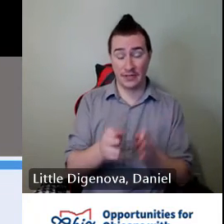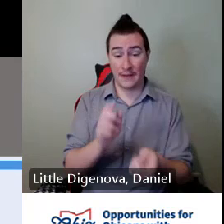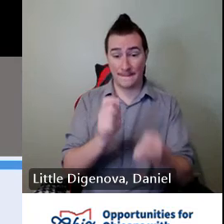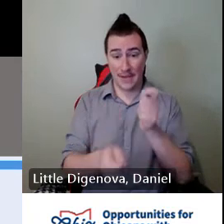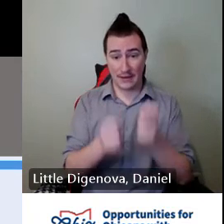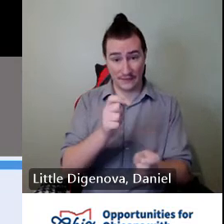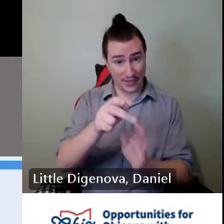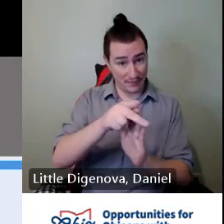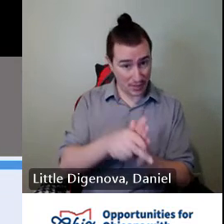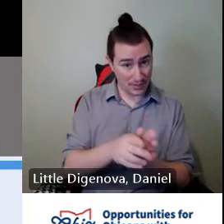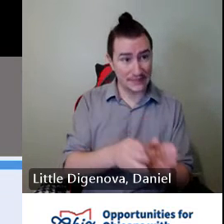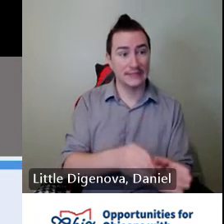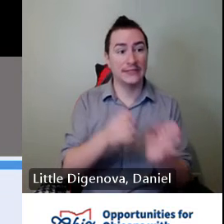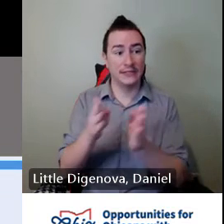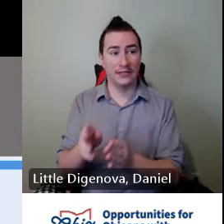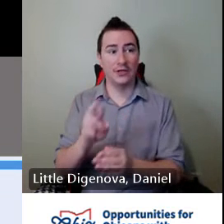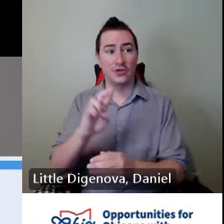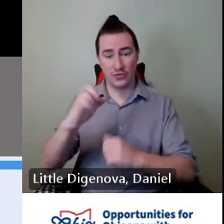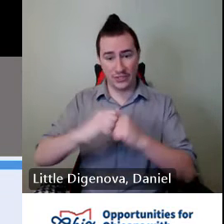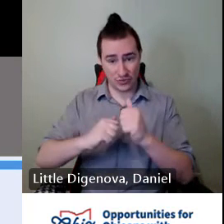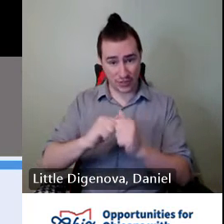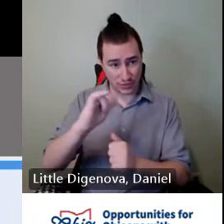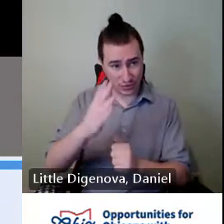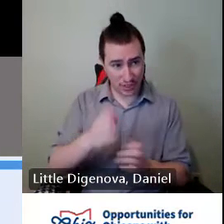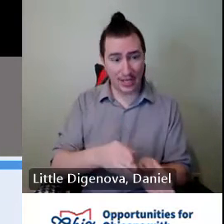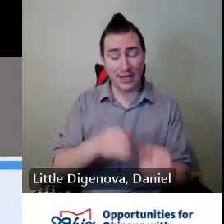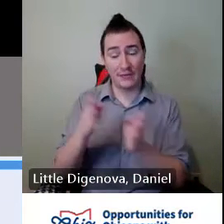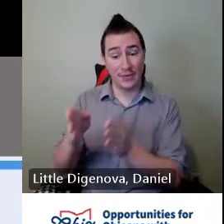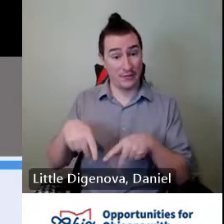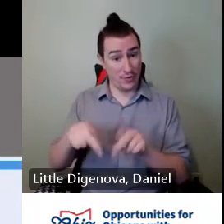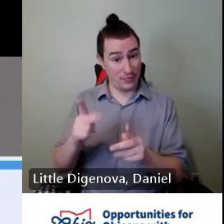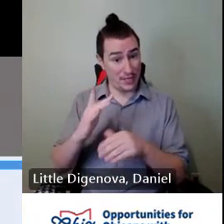permitting, leave, permitting a flexible schedule, altering